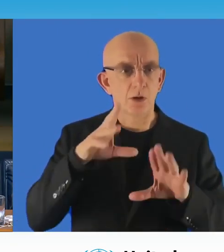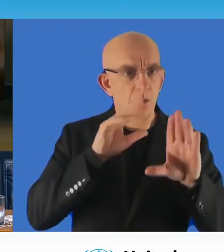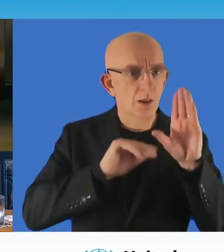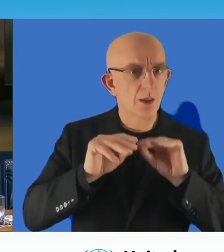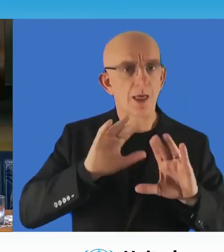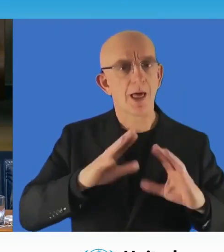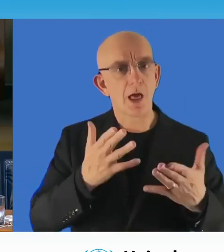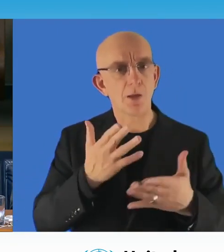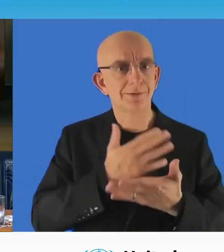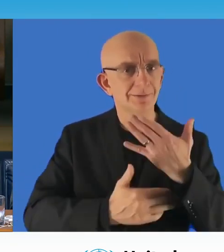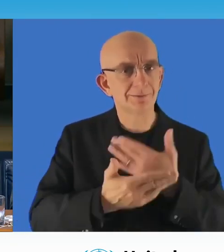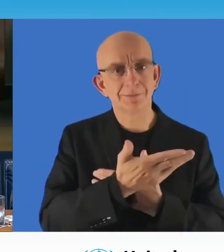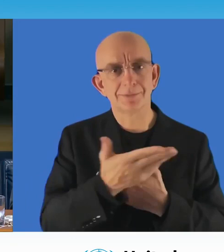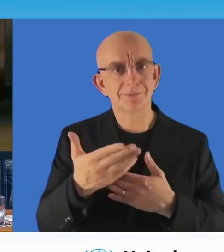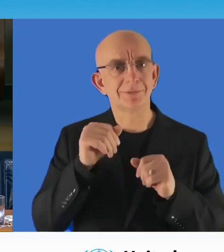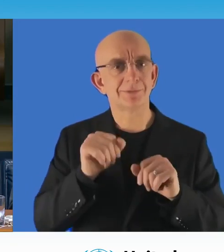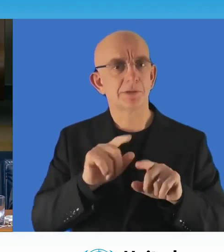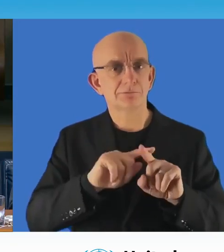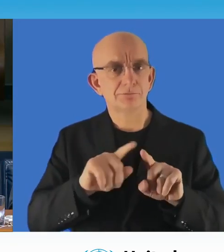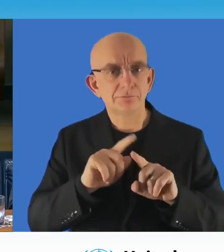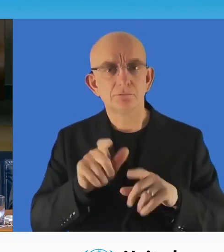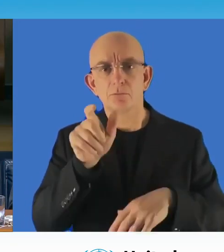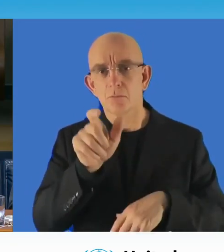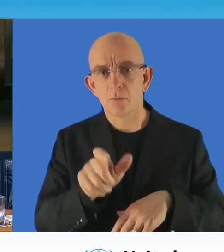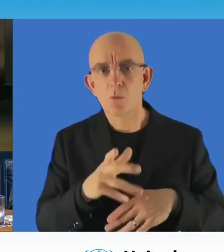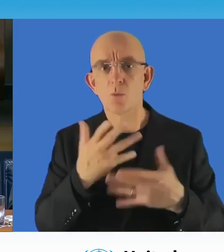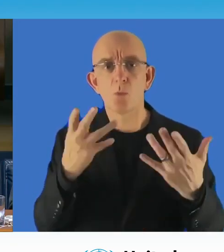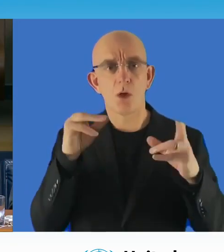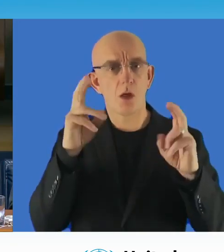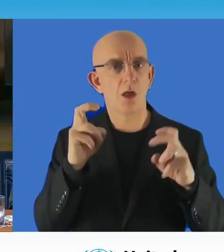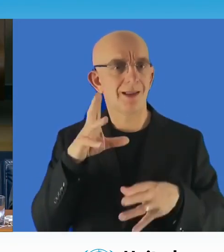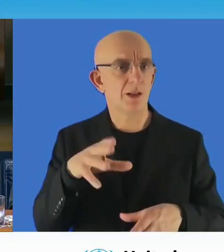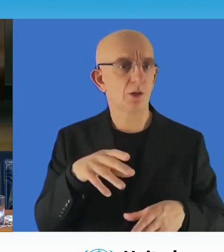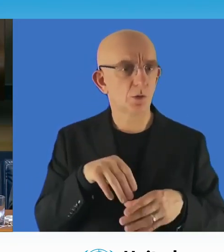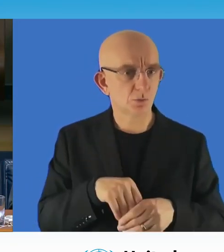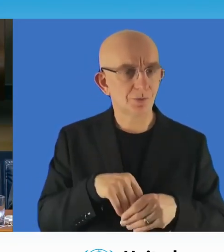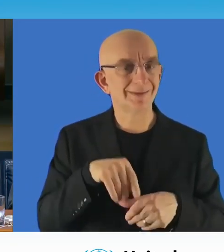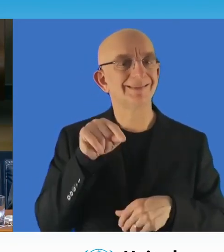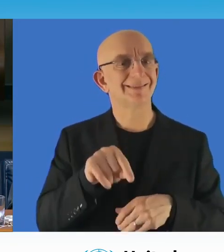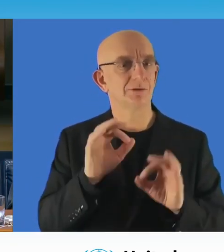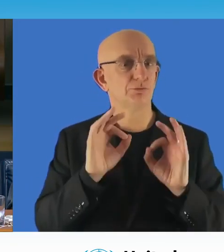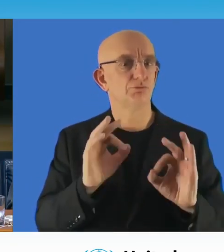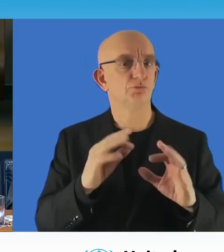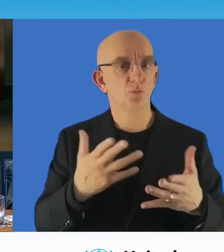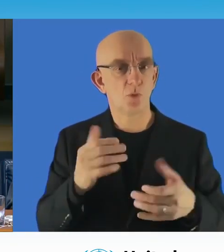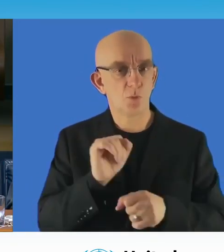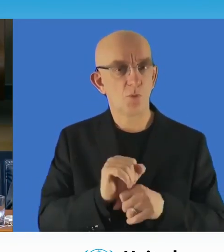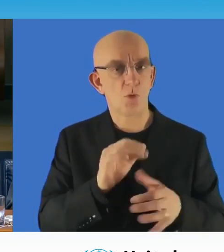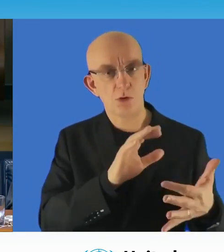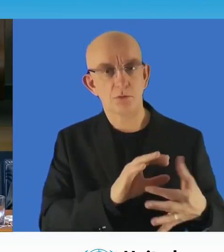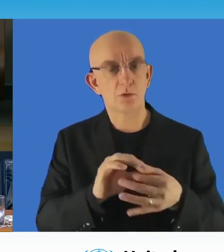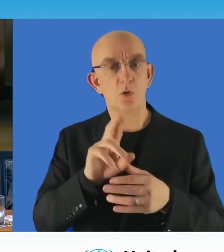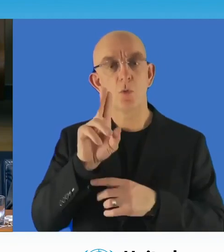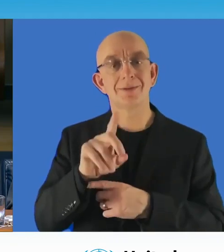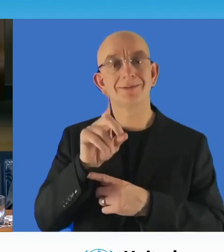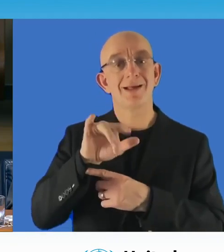center in Turin to develop a five-week for all 5we course for all undd focal points throughout the UN